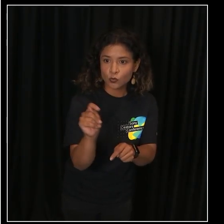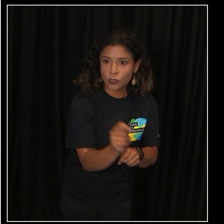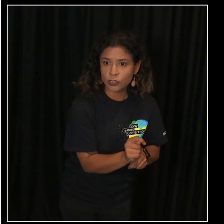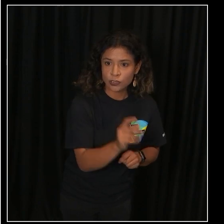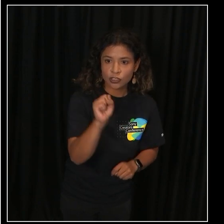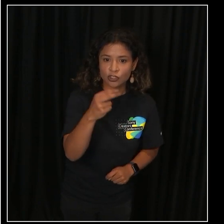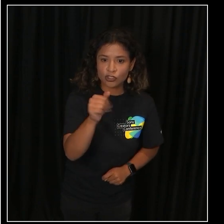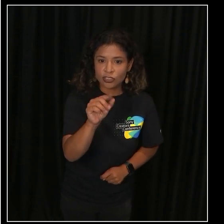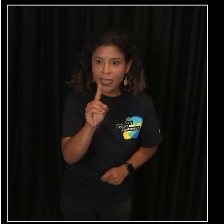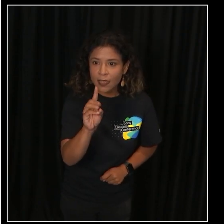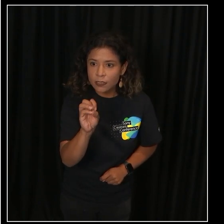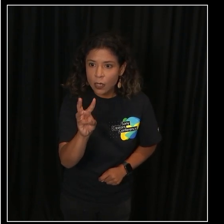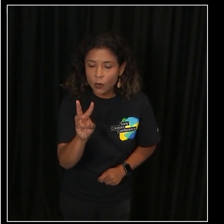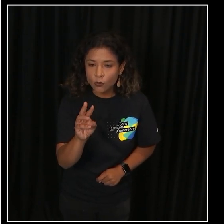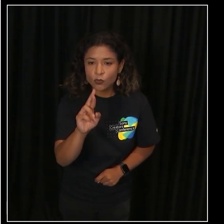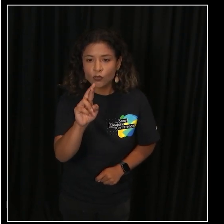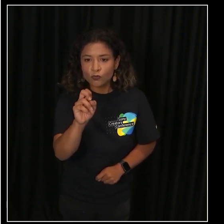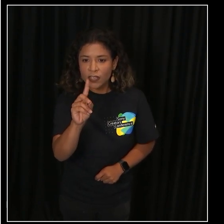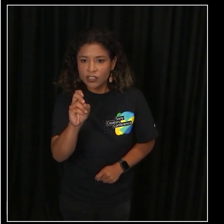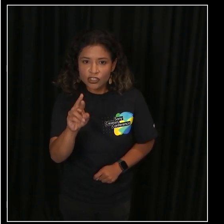such as traditional things like shadow maps.